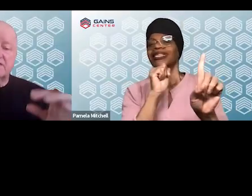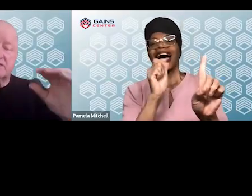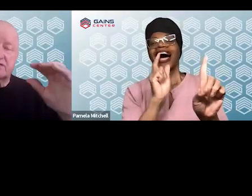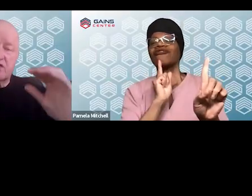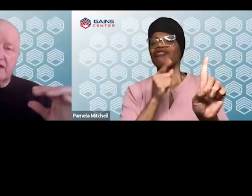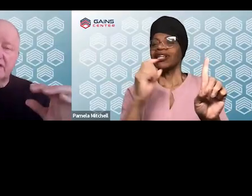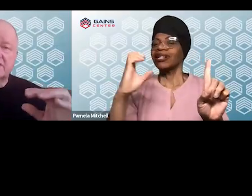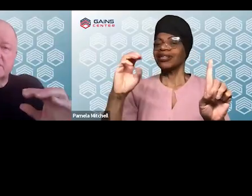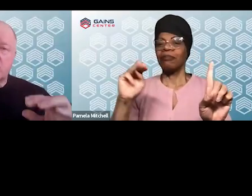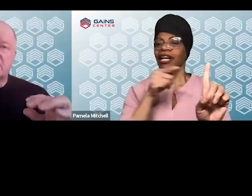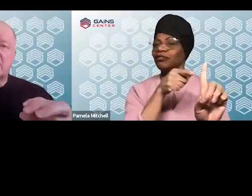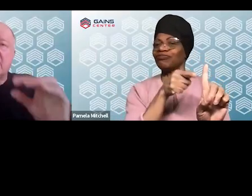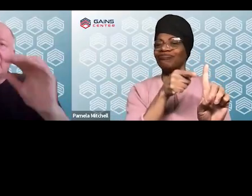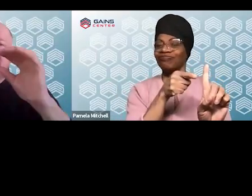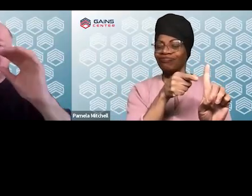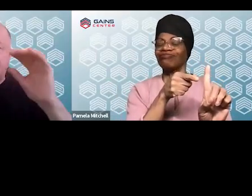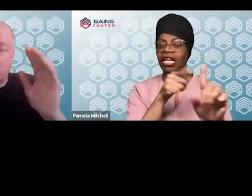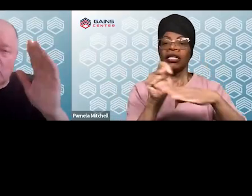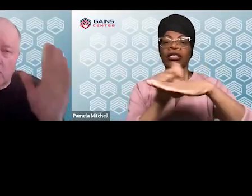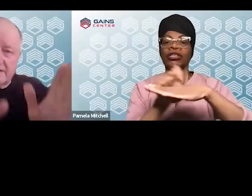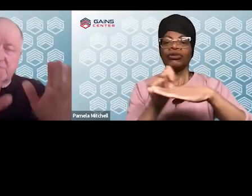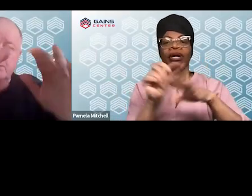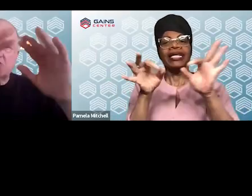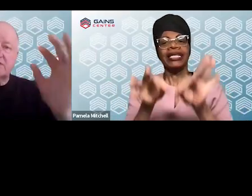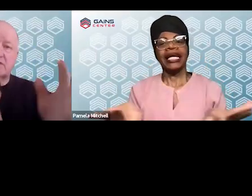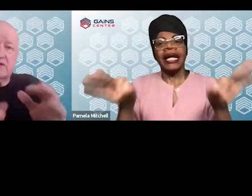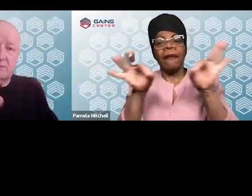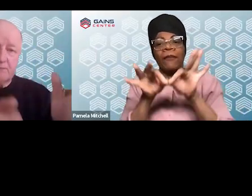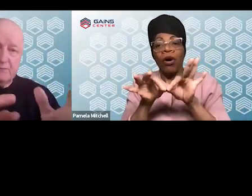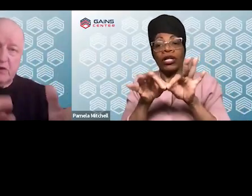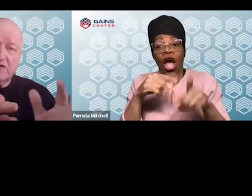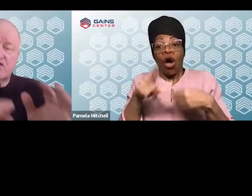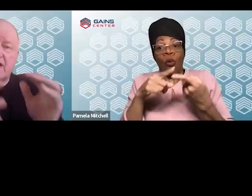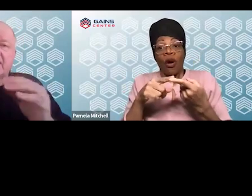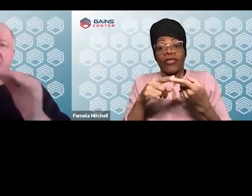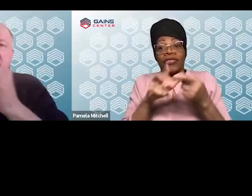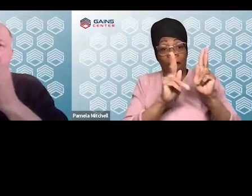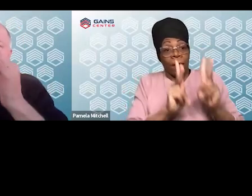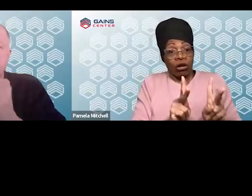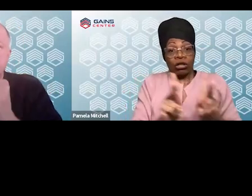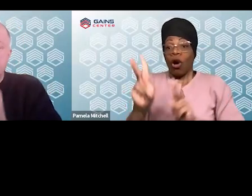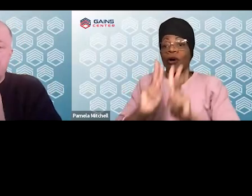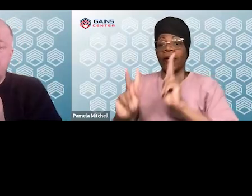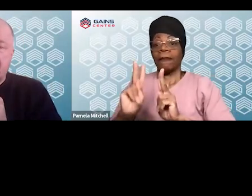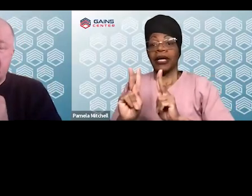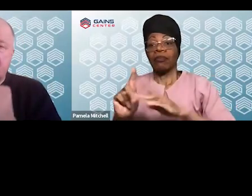And so the training is important. And once the person or the people are trained, there needs to be a plan